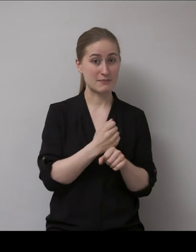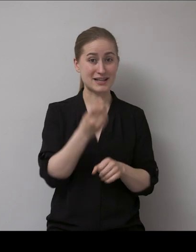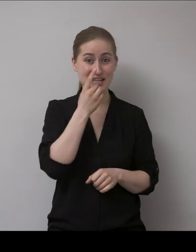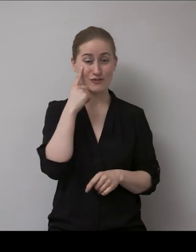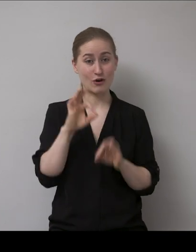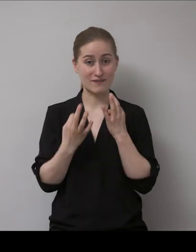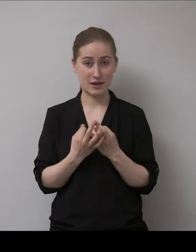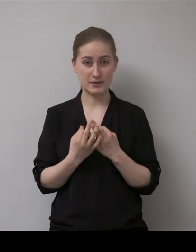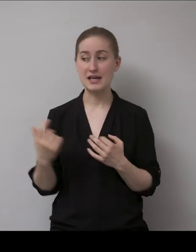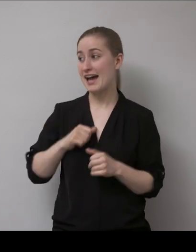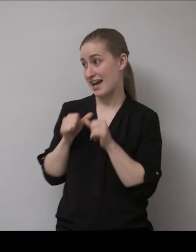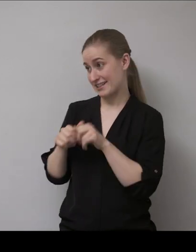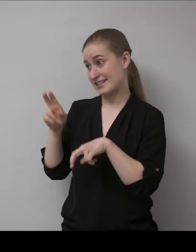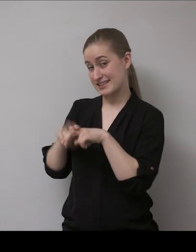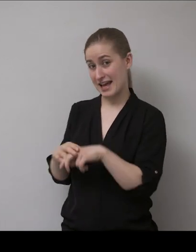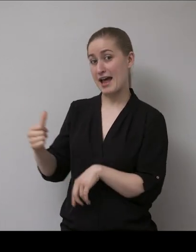I consistently sat at the back of the class.